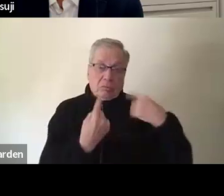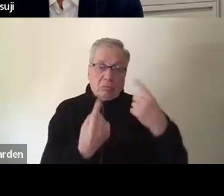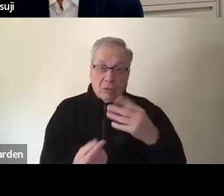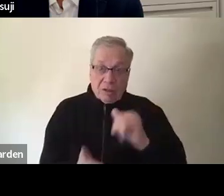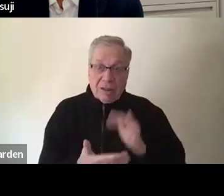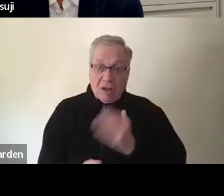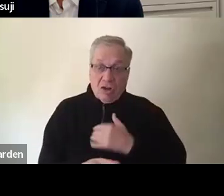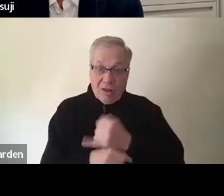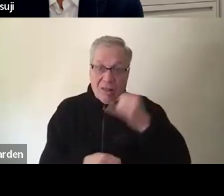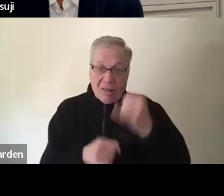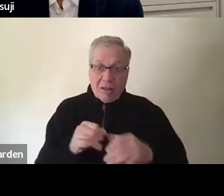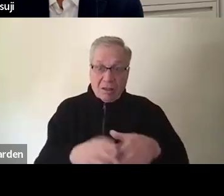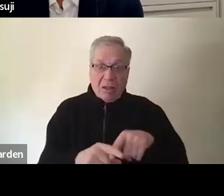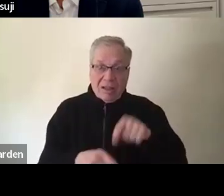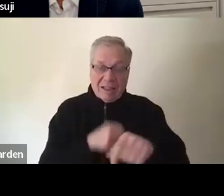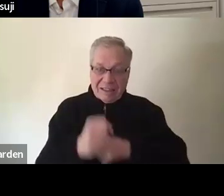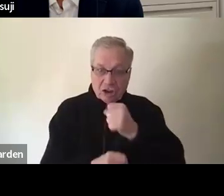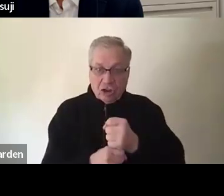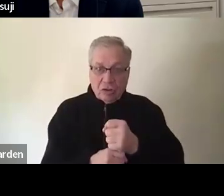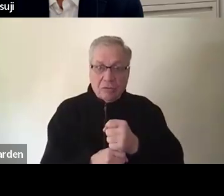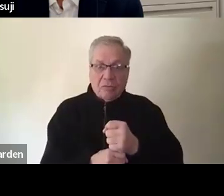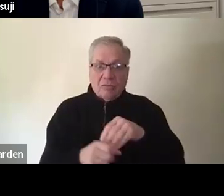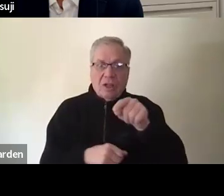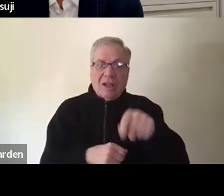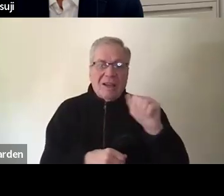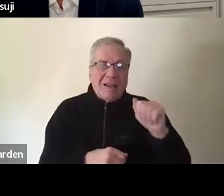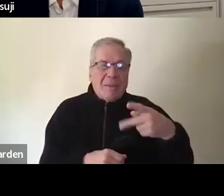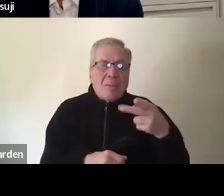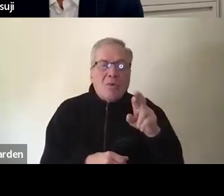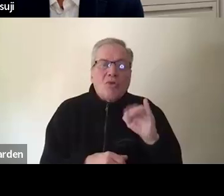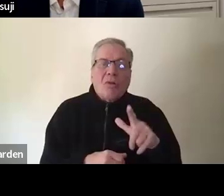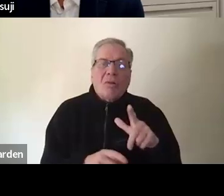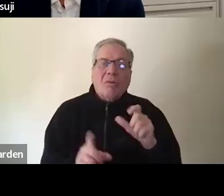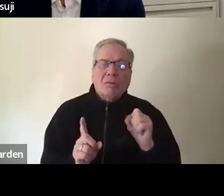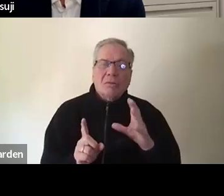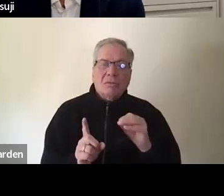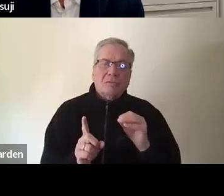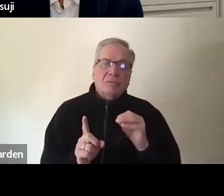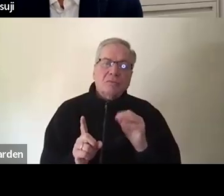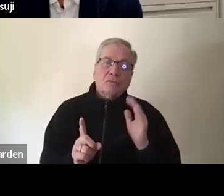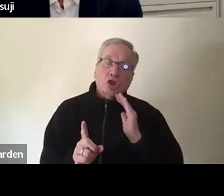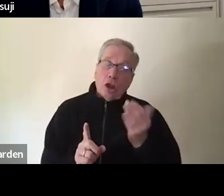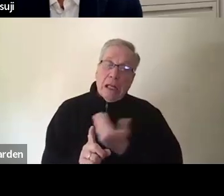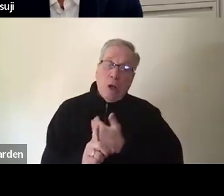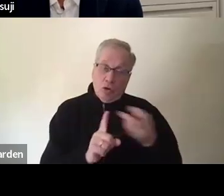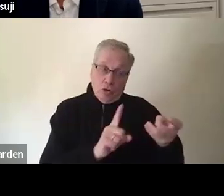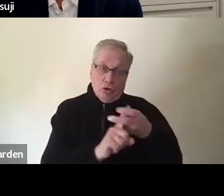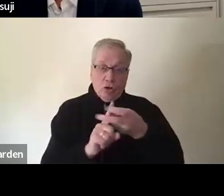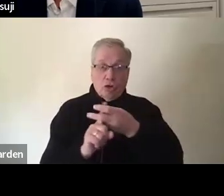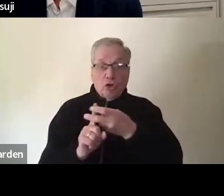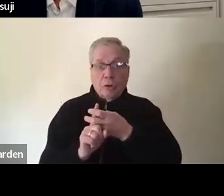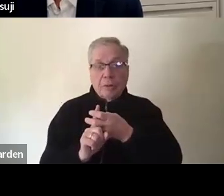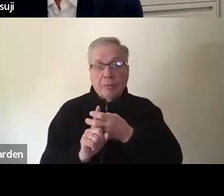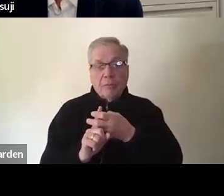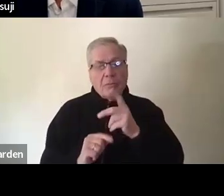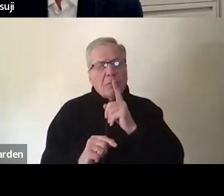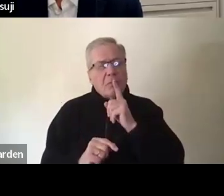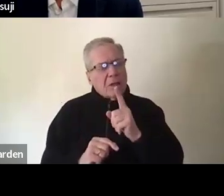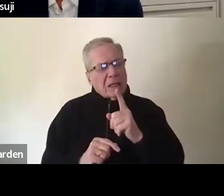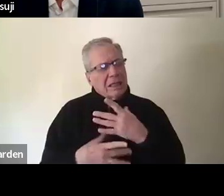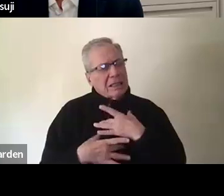last cohort. We are coming to an end in April. Our recruiting has been an interesting story. Lots